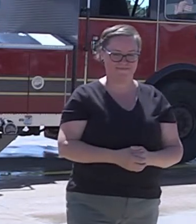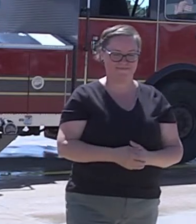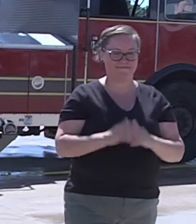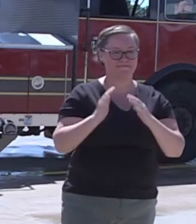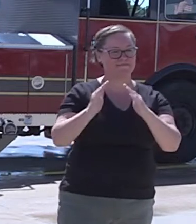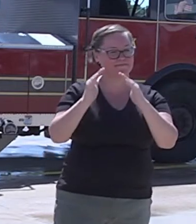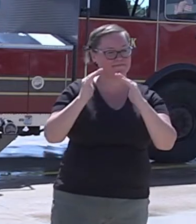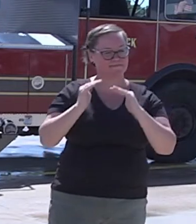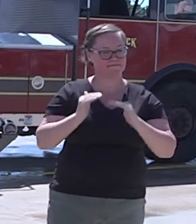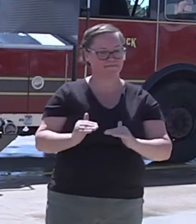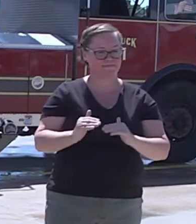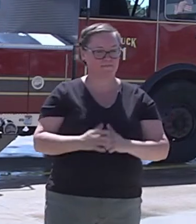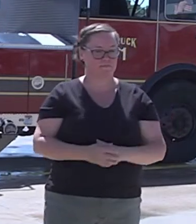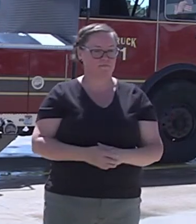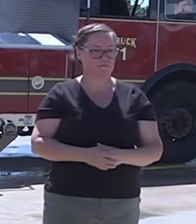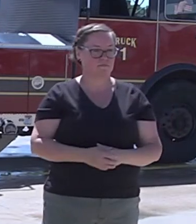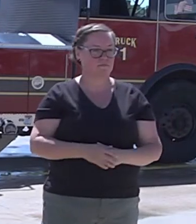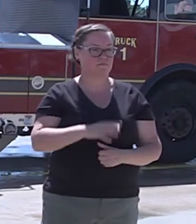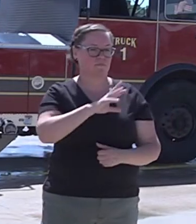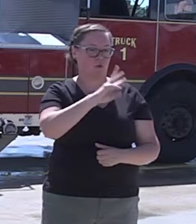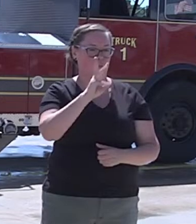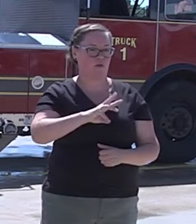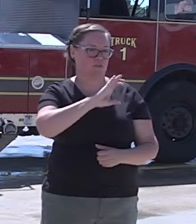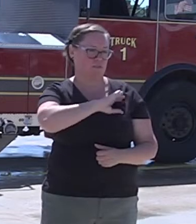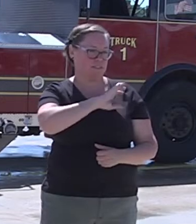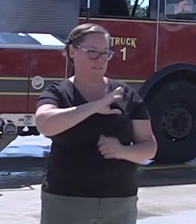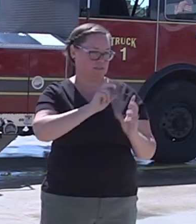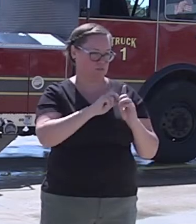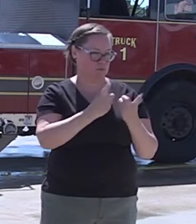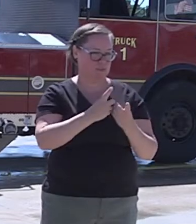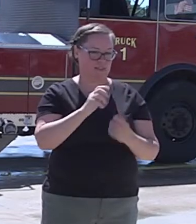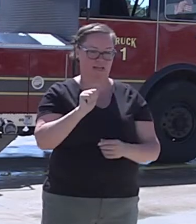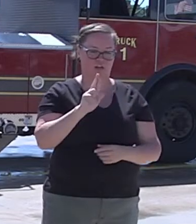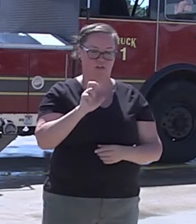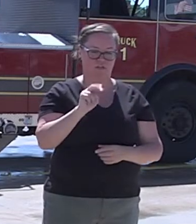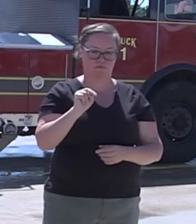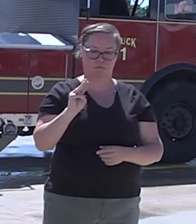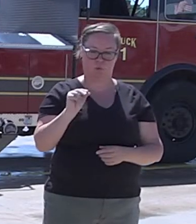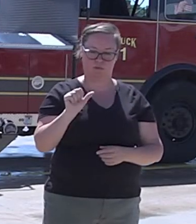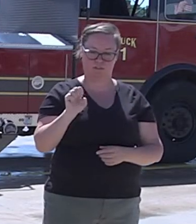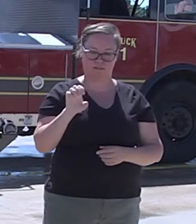uh with the witch chop Police Department Aaron Moses is here to give us an update regarding an